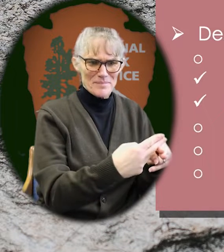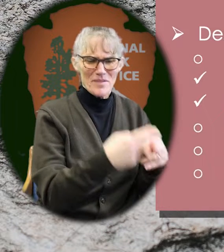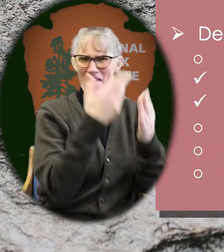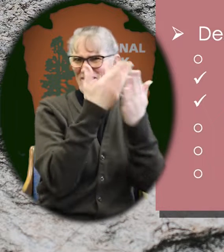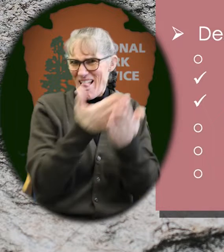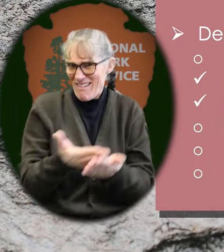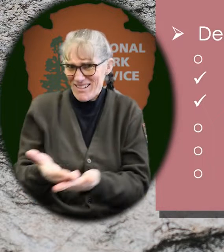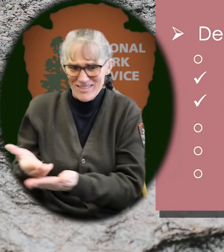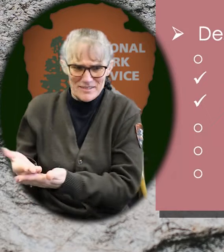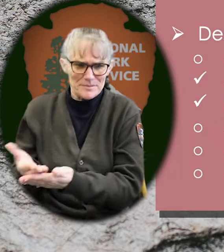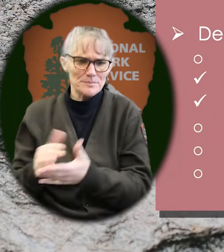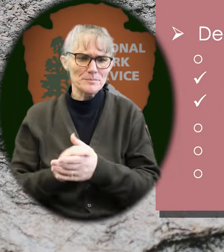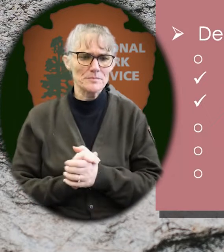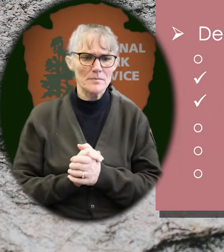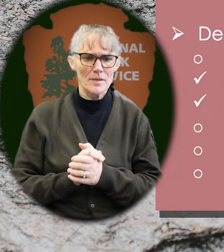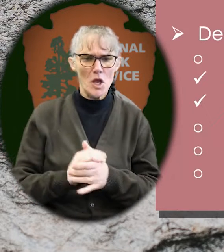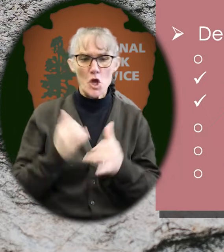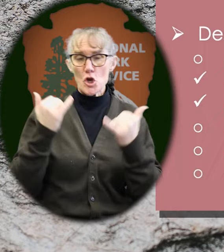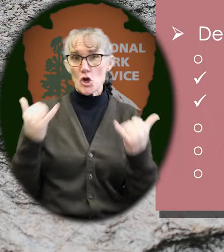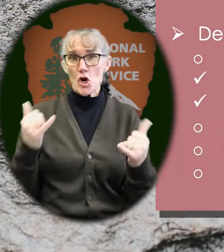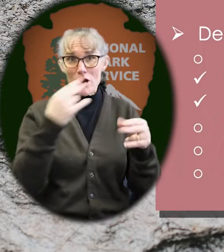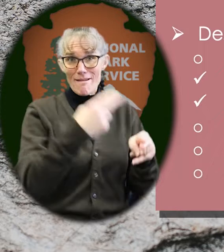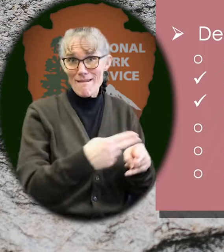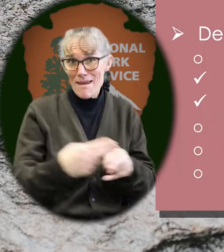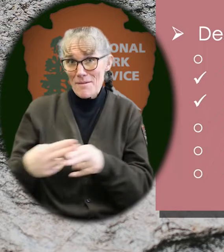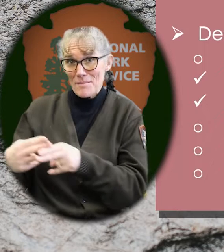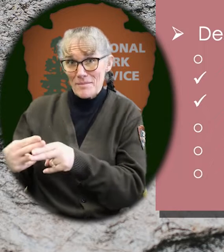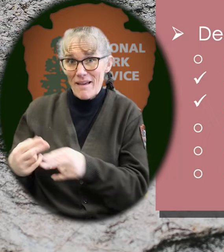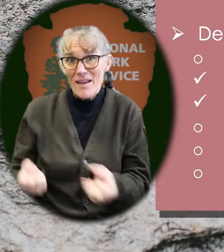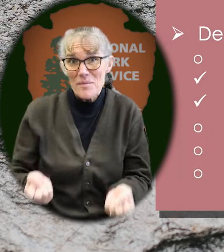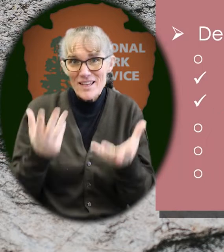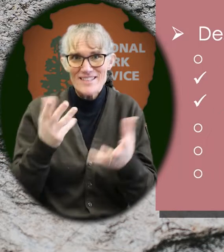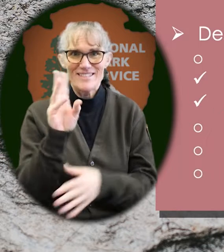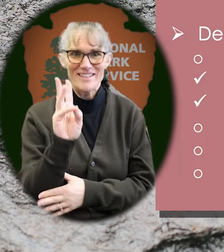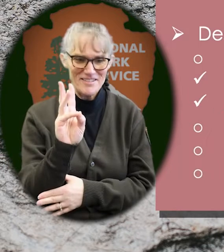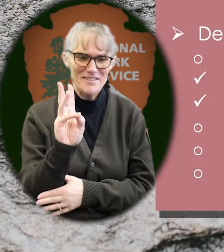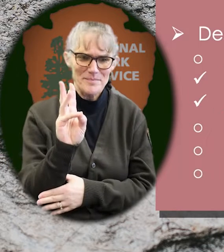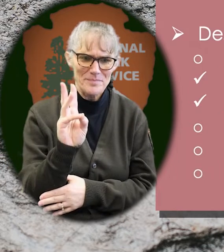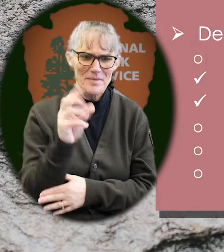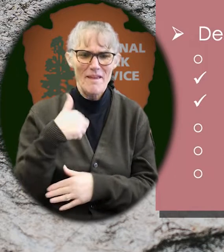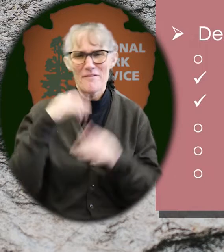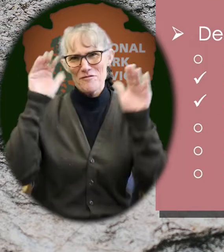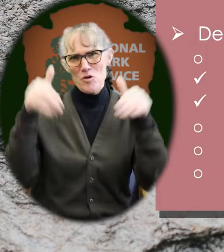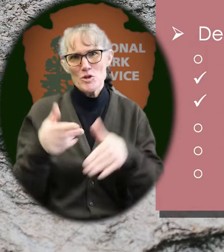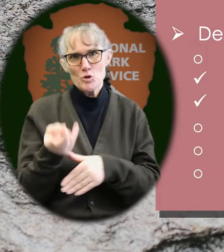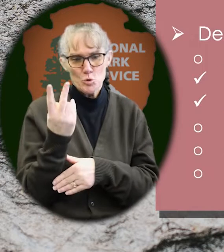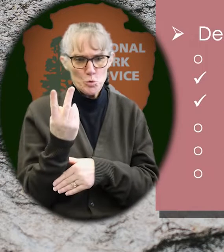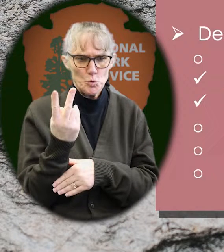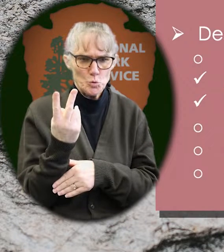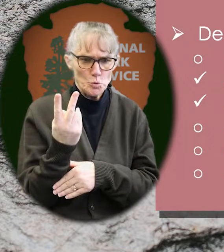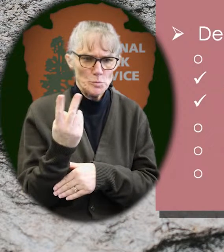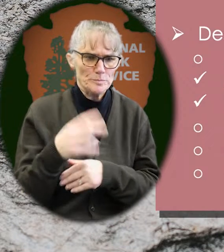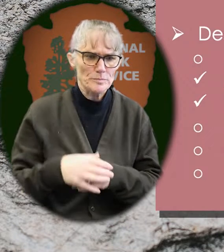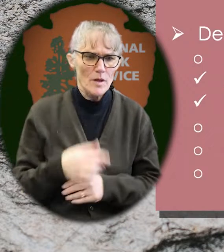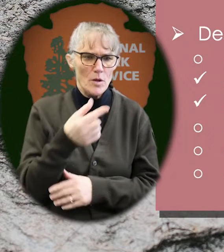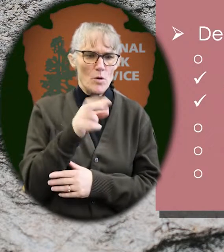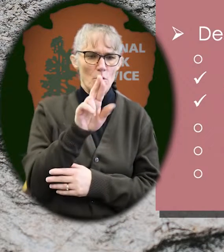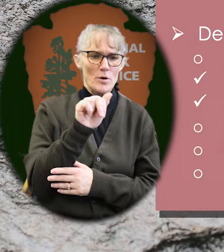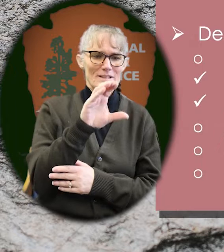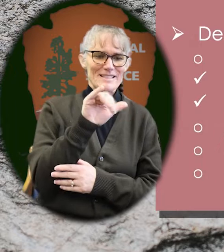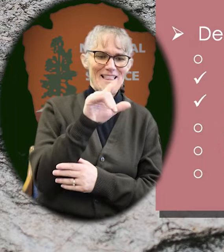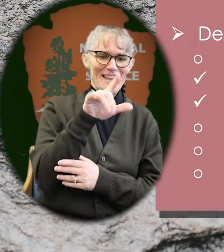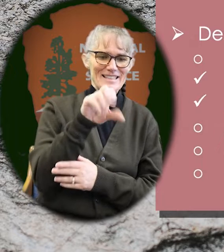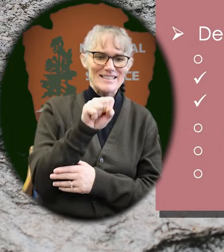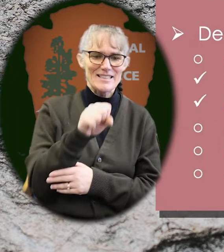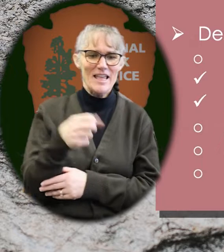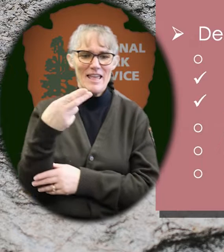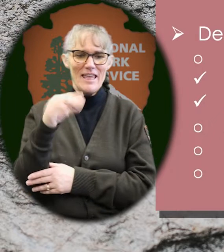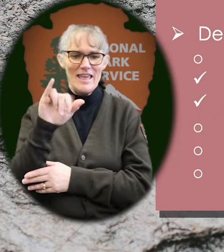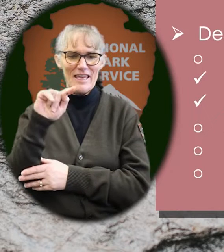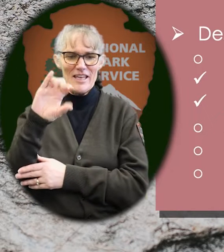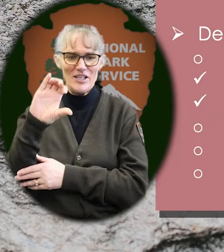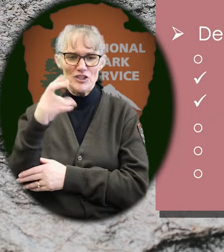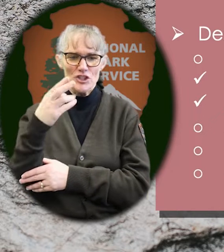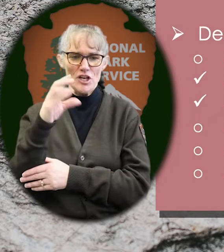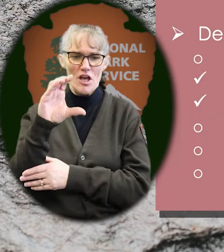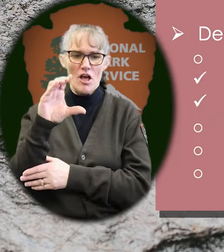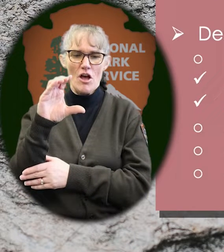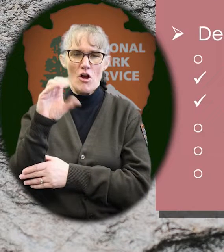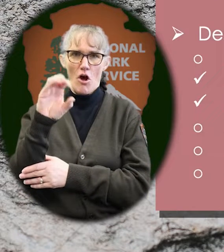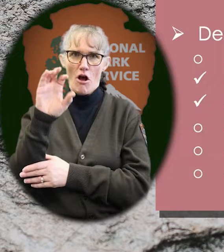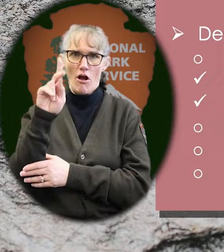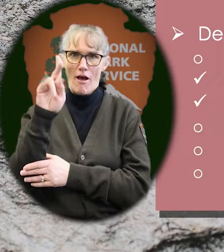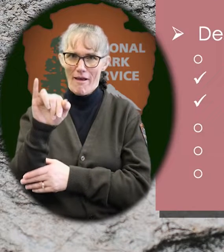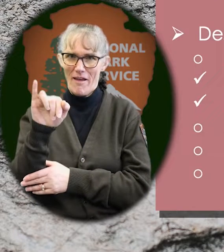And there's currently uh six described species and I'm going to be focusing on two of them: uh gracilis and hitchcocki, um which I'll go into more depth on future slides.